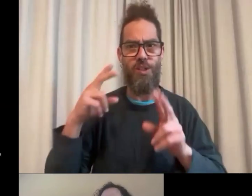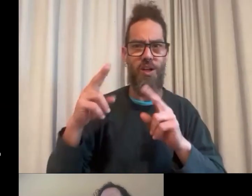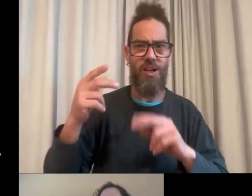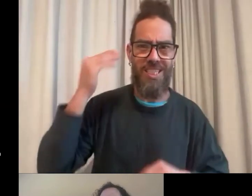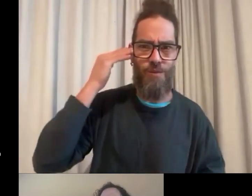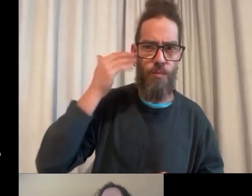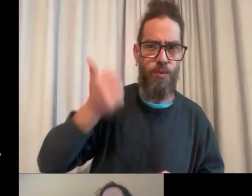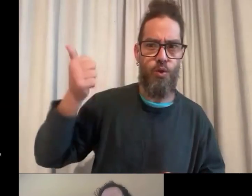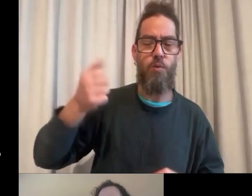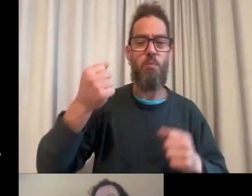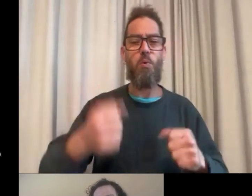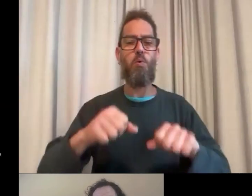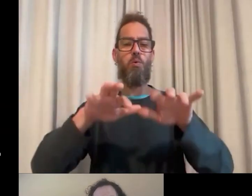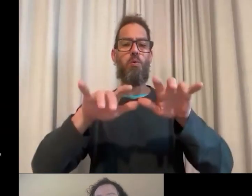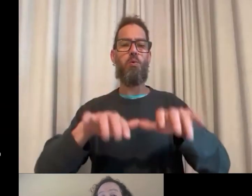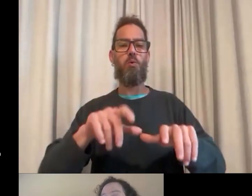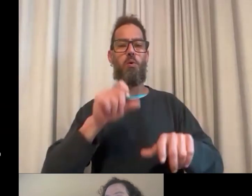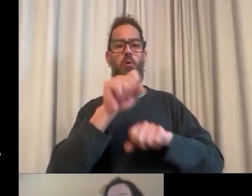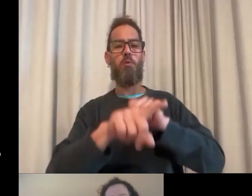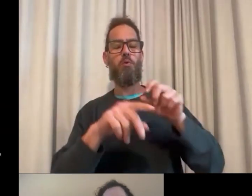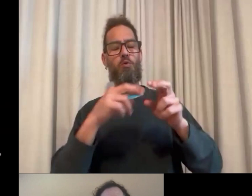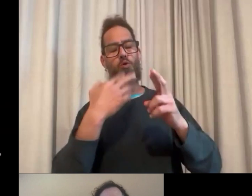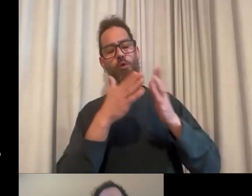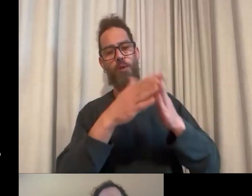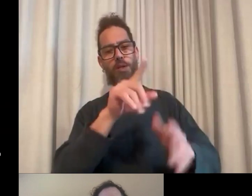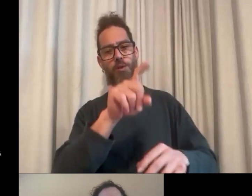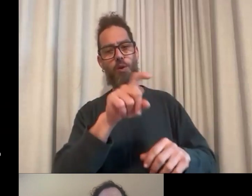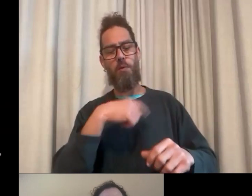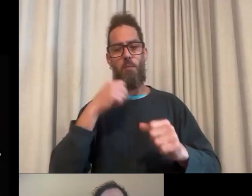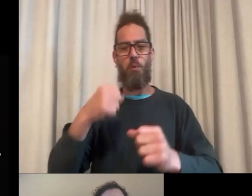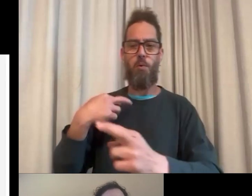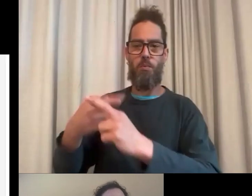If I skipped over something that's really important to you, you can also bring it up in the Q&A.